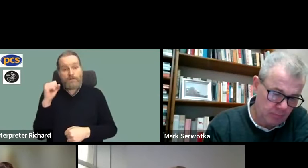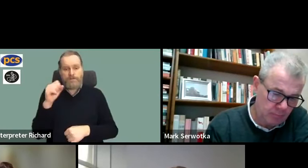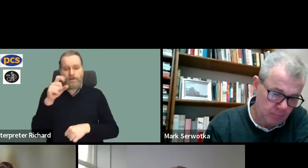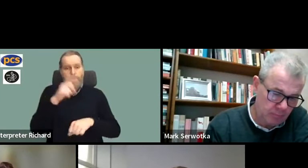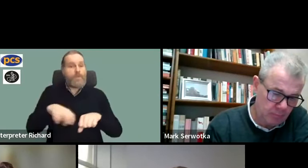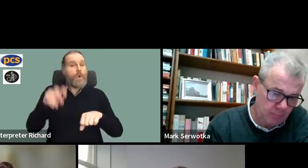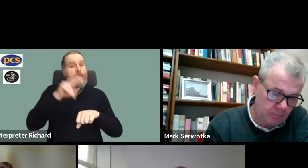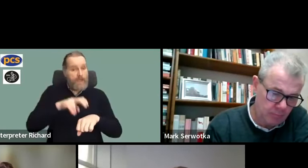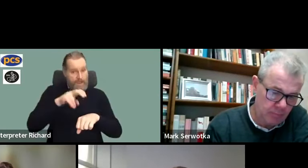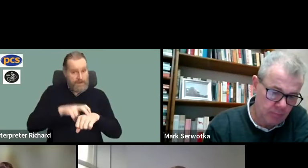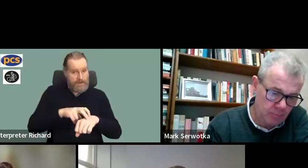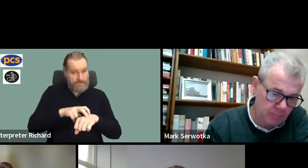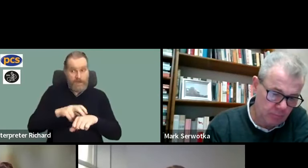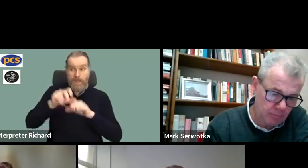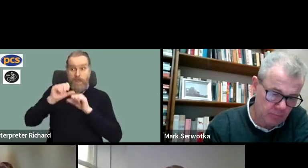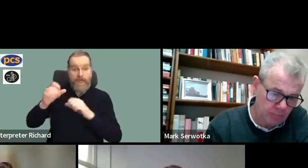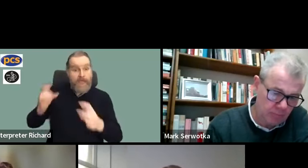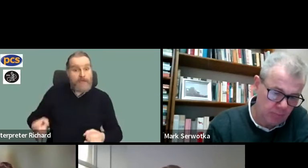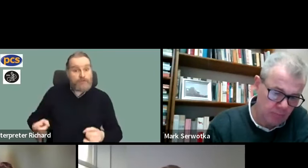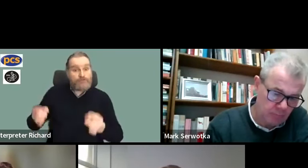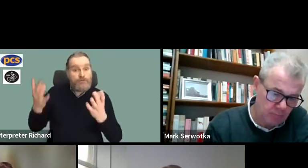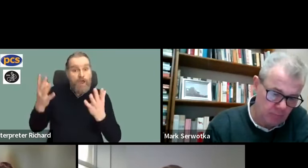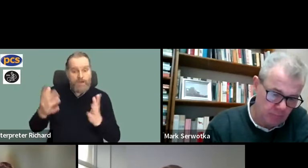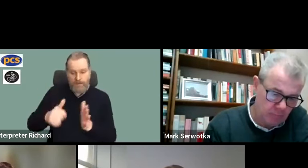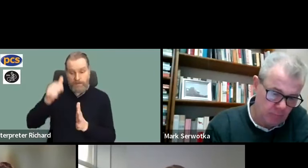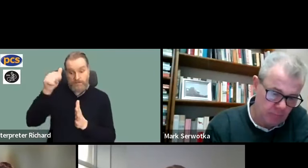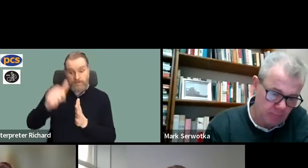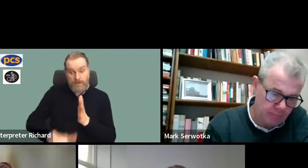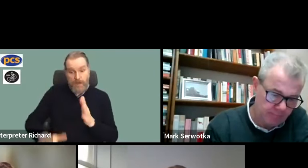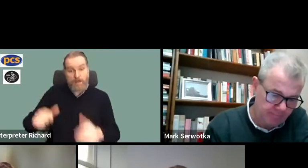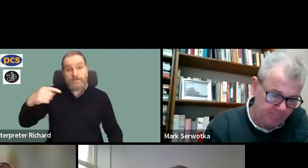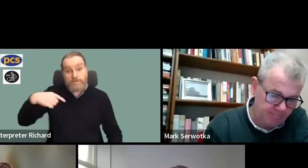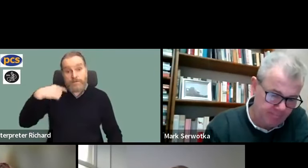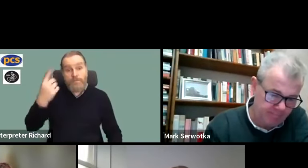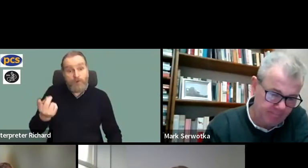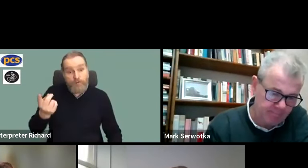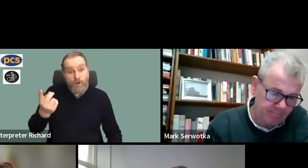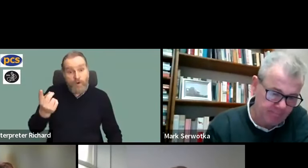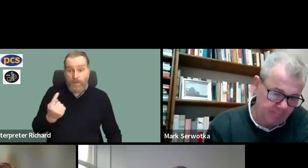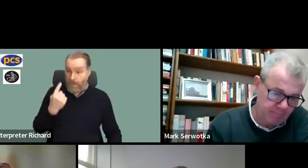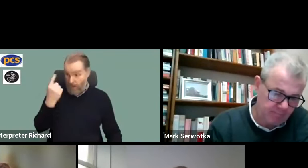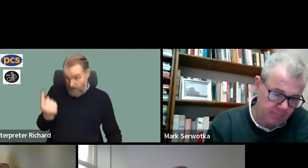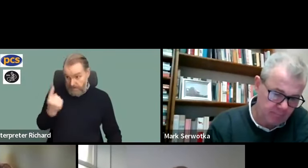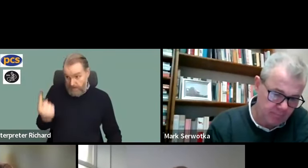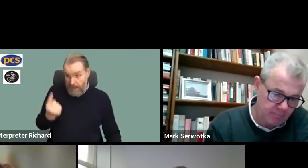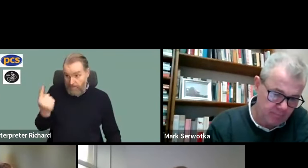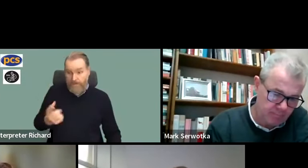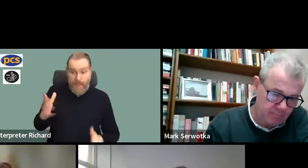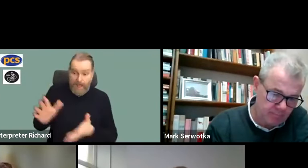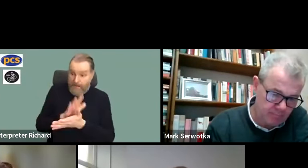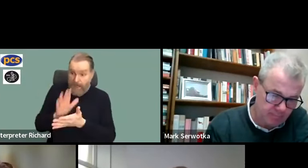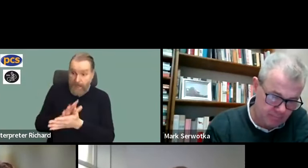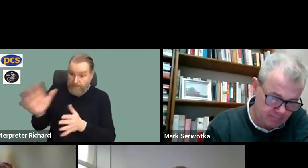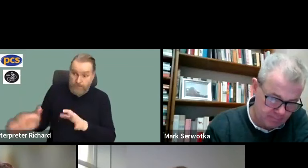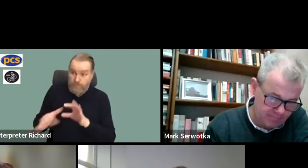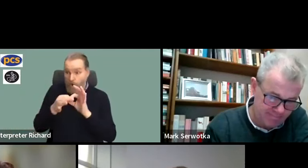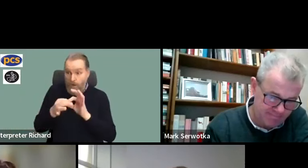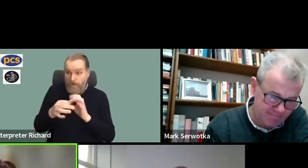of Theft Scotland, the Northern Island branch h, and h, and there's taking strike action starting tomorrow, action starting tomorrow so dollars on the So don is one of the strikers,